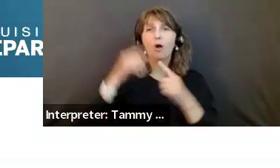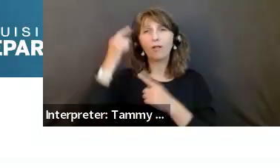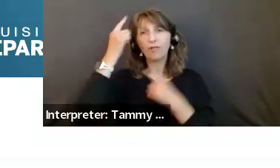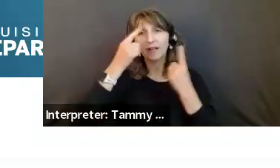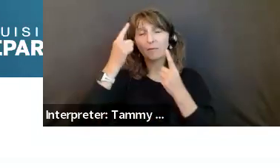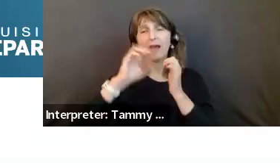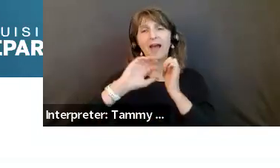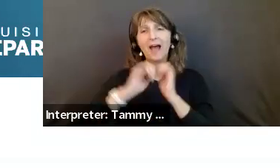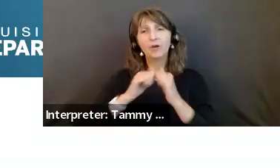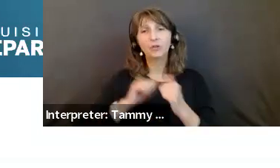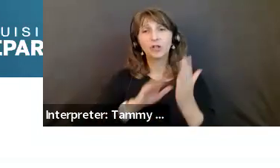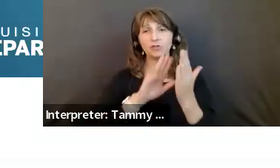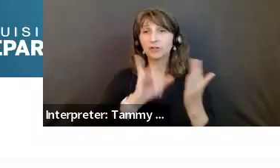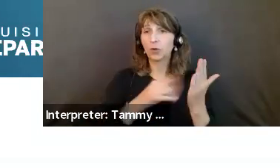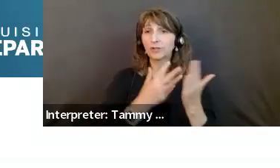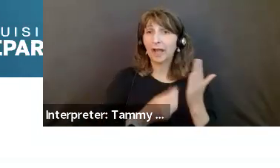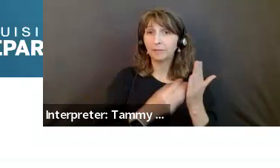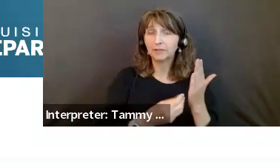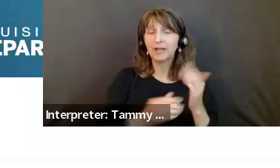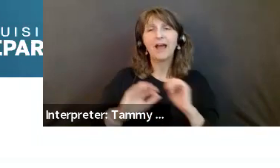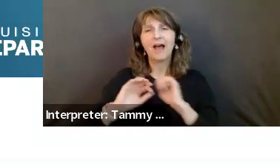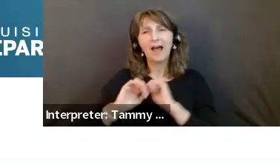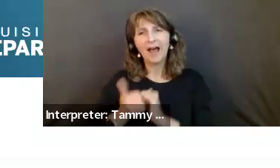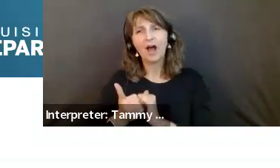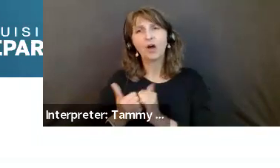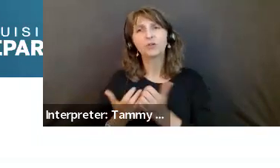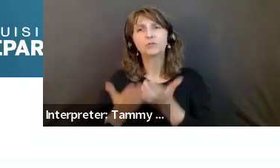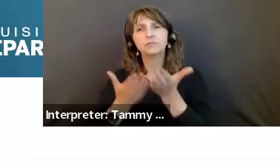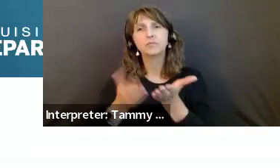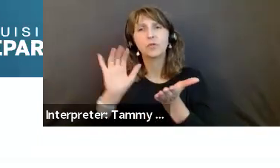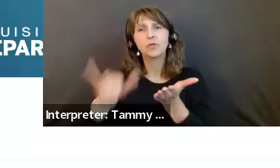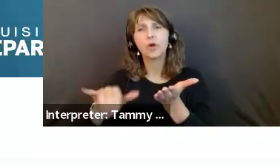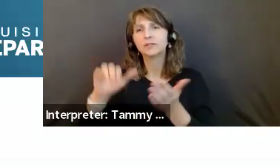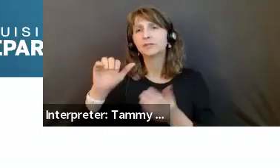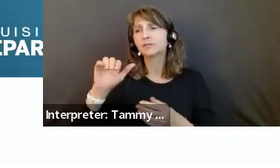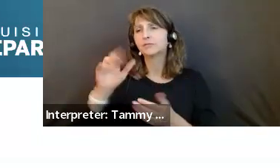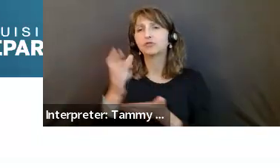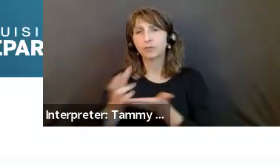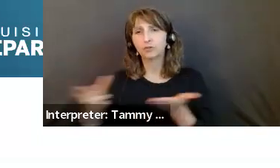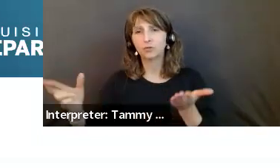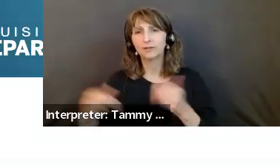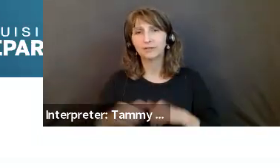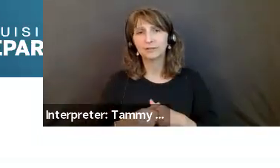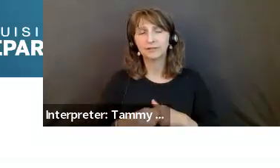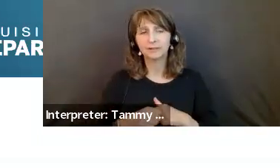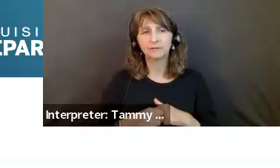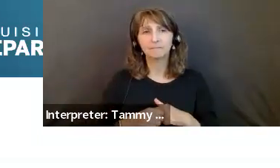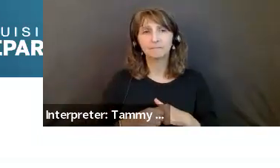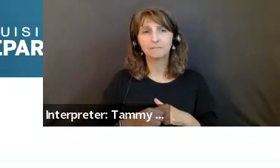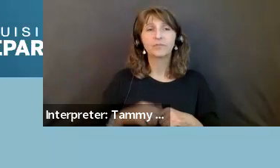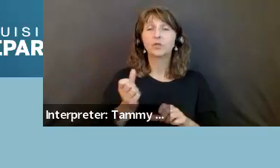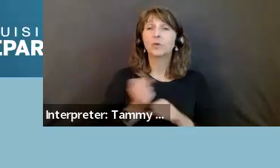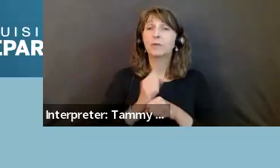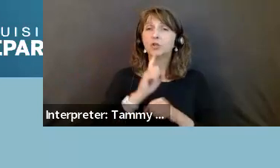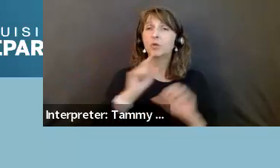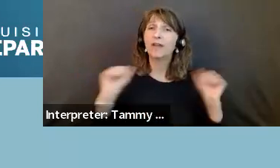And we wanted to make sure that the community at every step of the way. Had the input and was driving us in the direction that we needed to go.